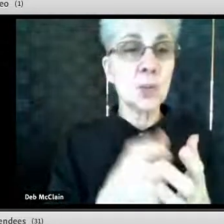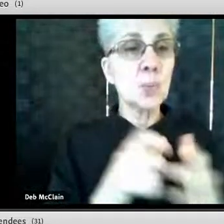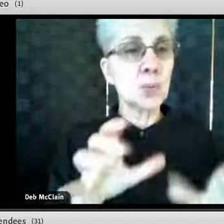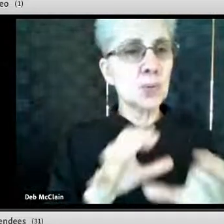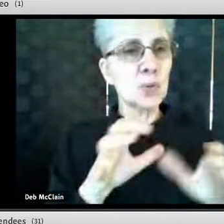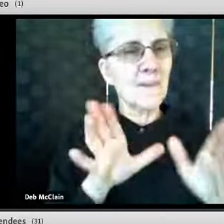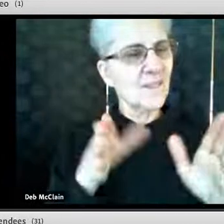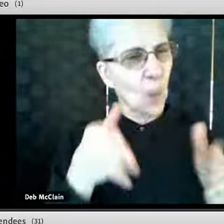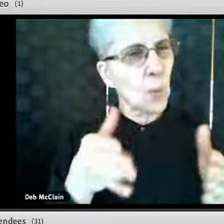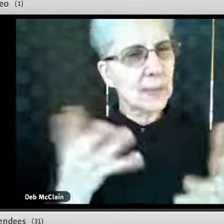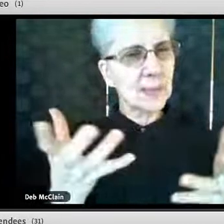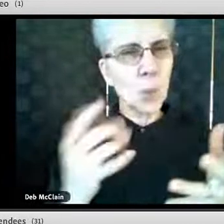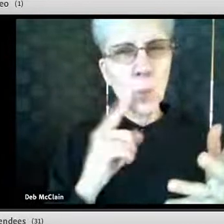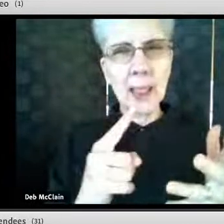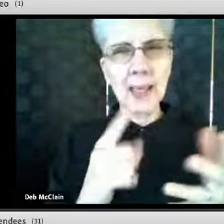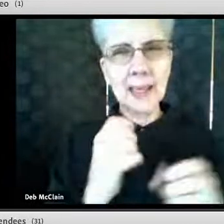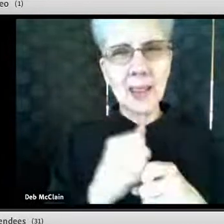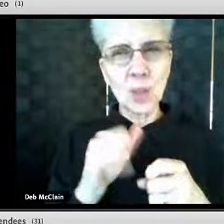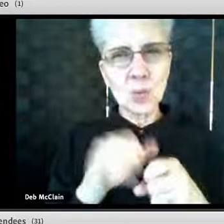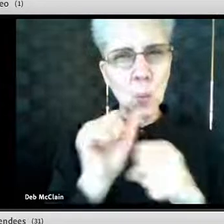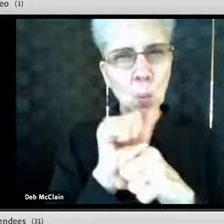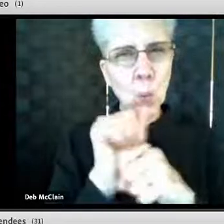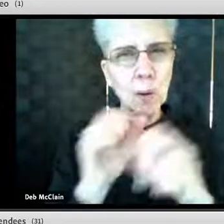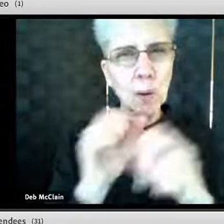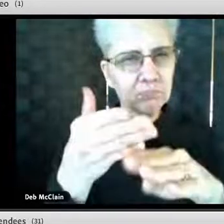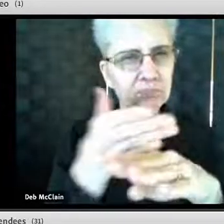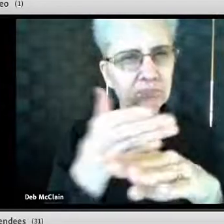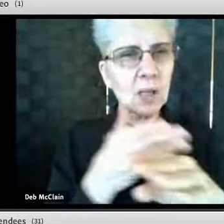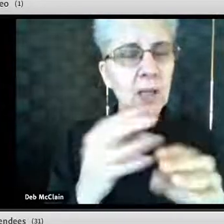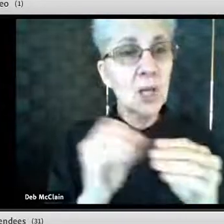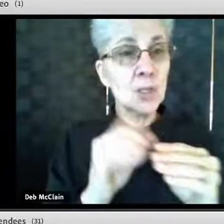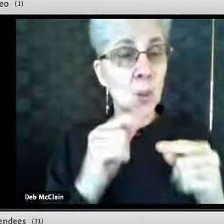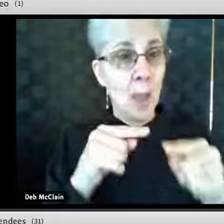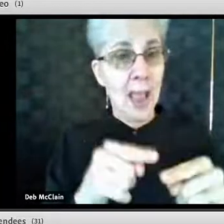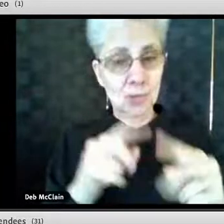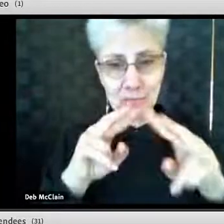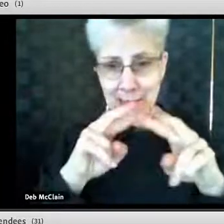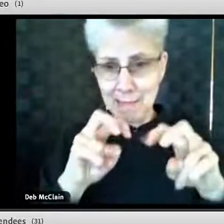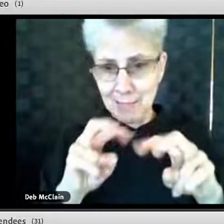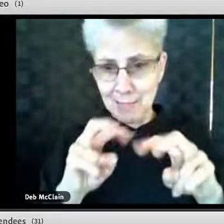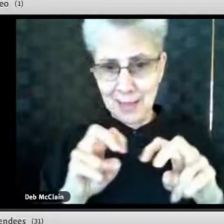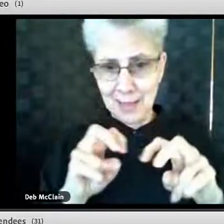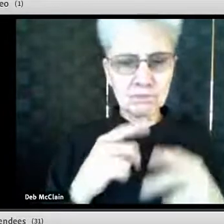So then, you can start to focus in and really get those working, so you need to, as you're analyzing,